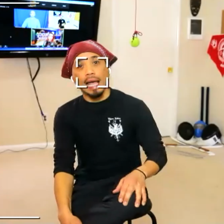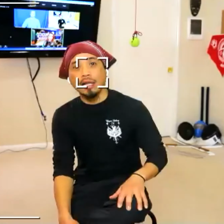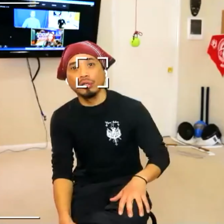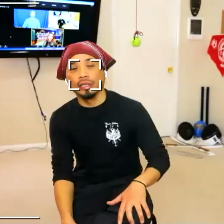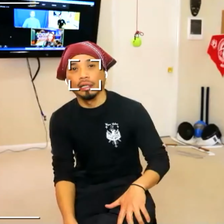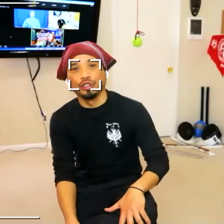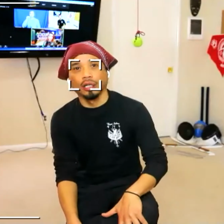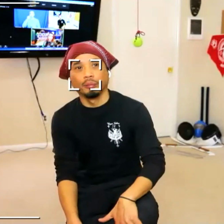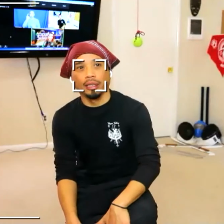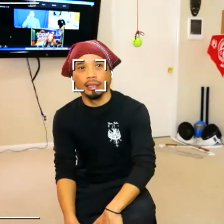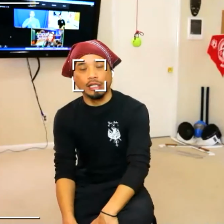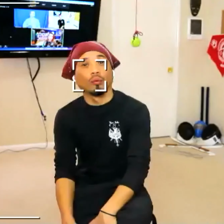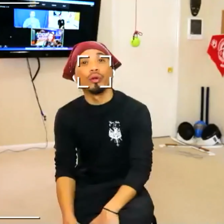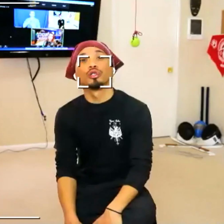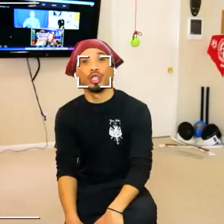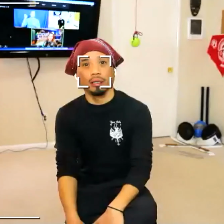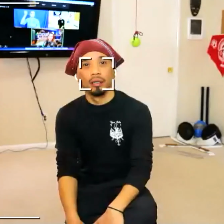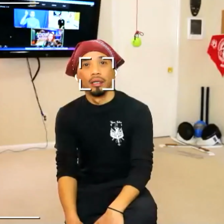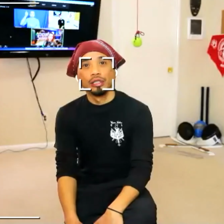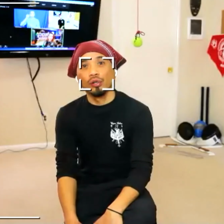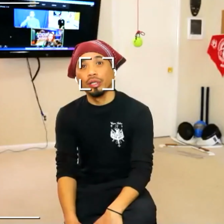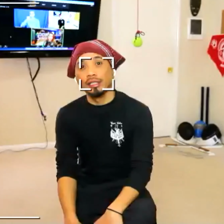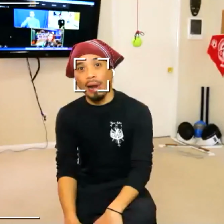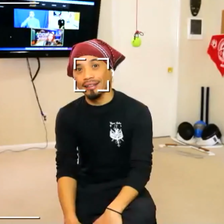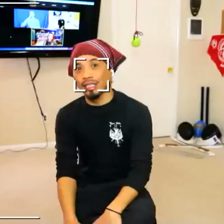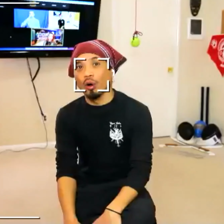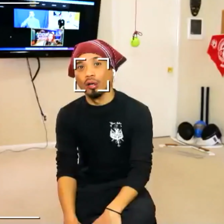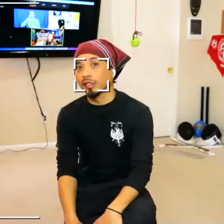ACTUALLY A GENTLEMAN THAT'S IN A WHEELCHAIR.